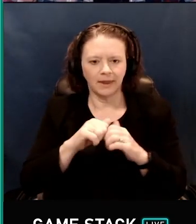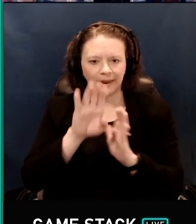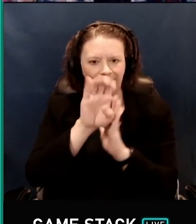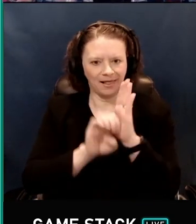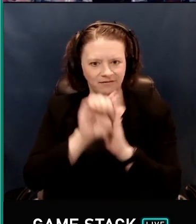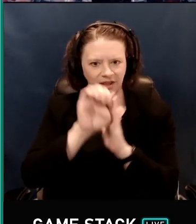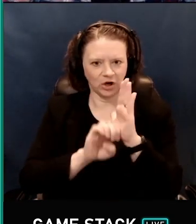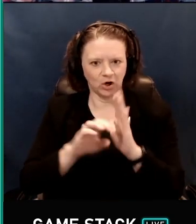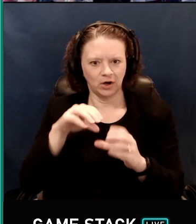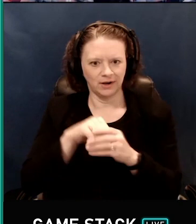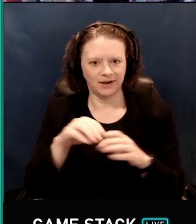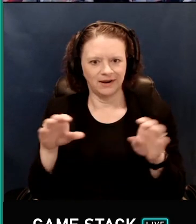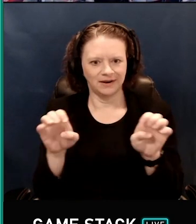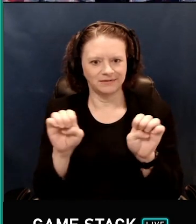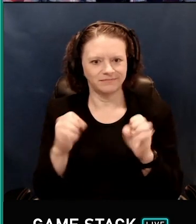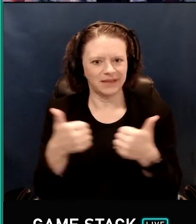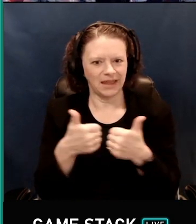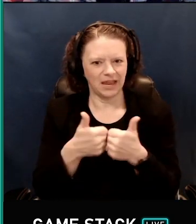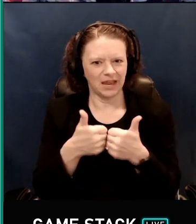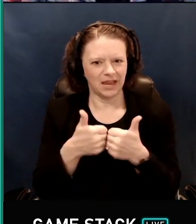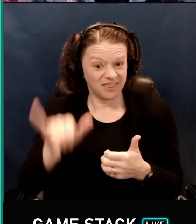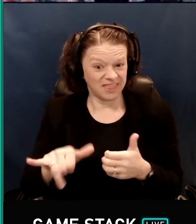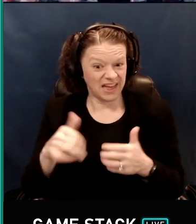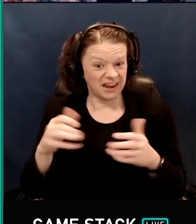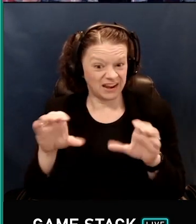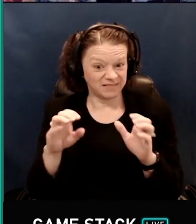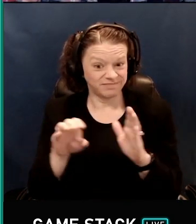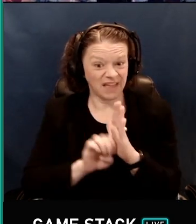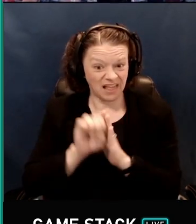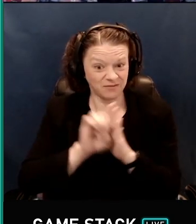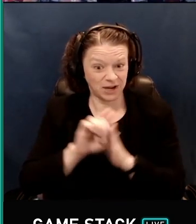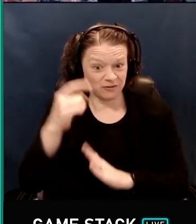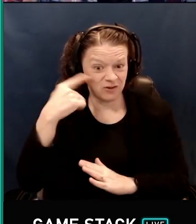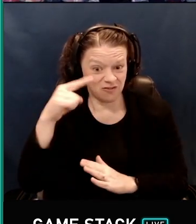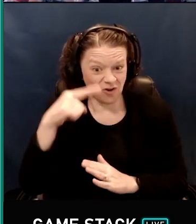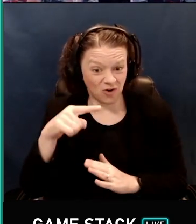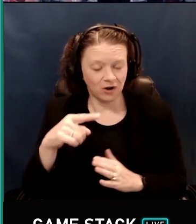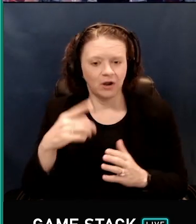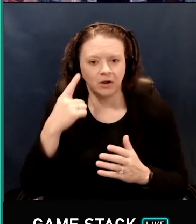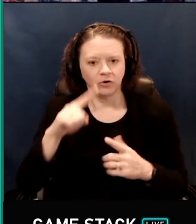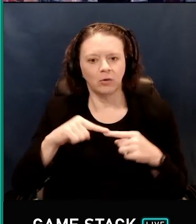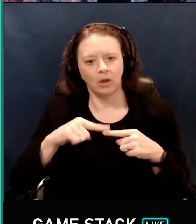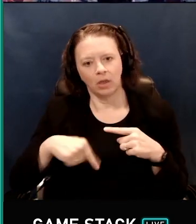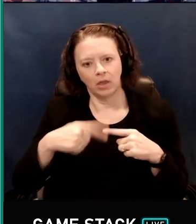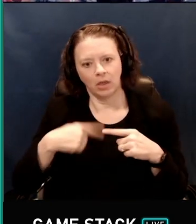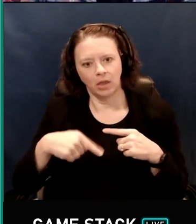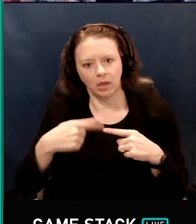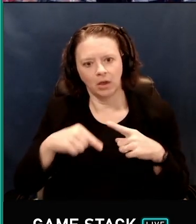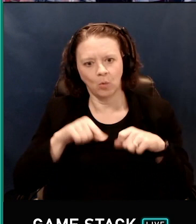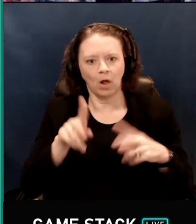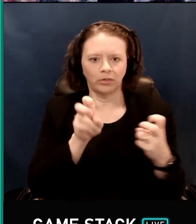just feels like I'm playing an elevator simulator where I'm constantly pressing the button like a pedestrian light button, waiting